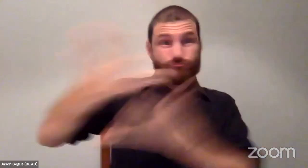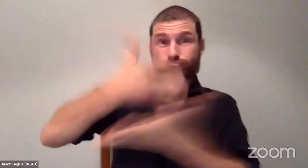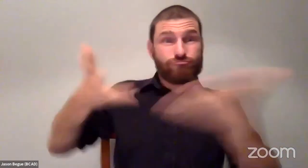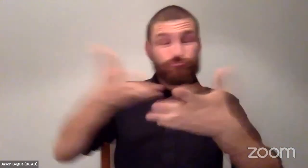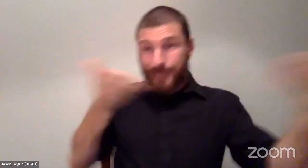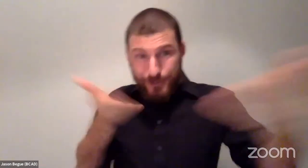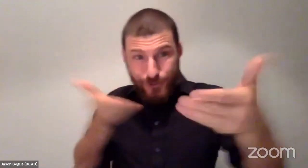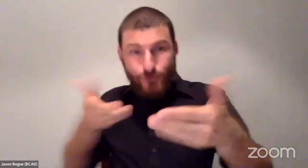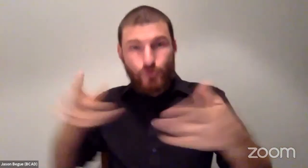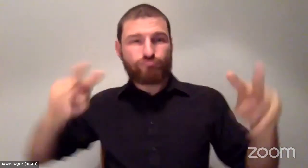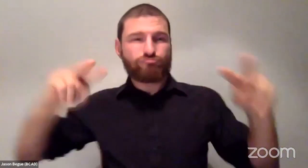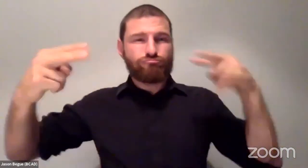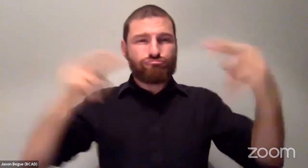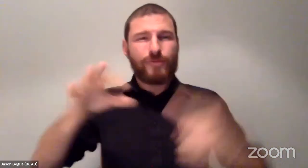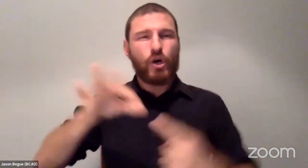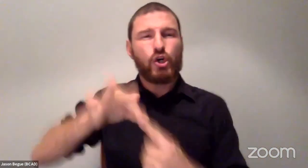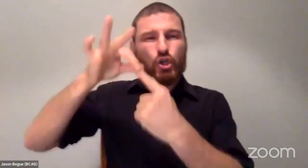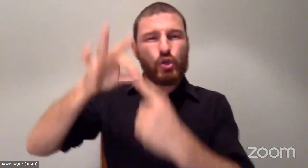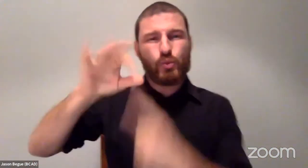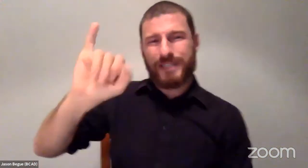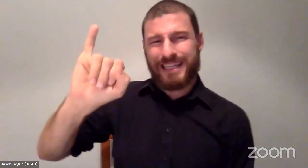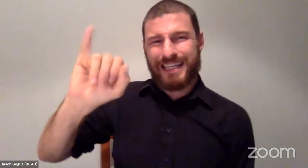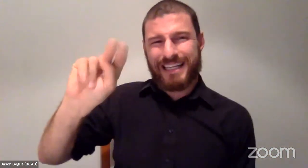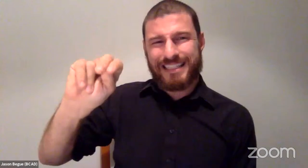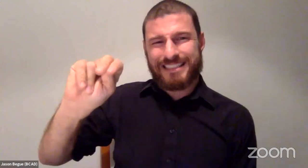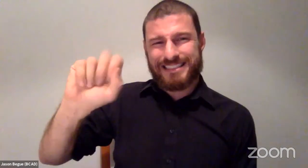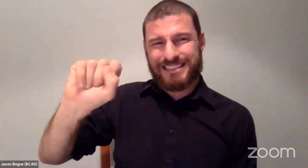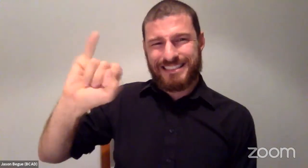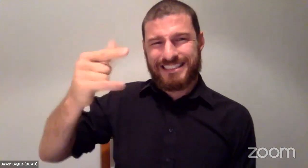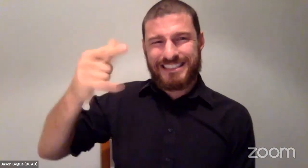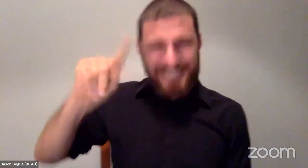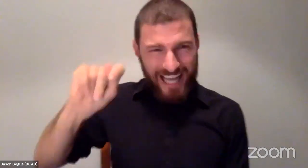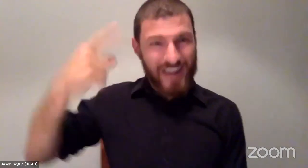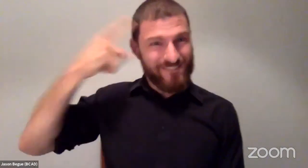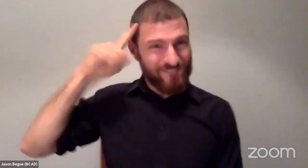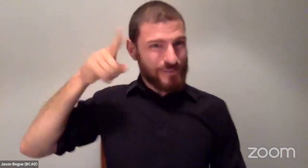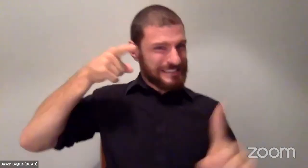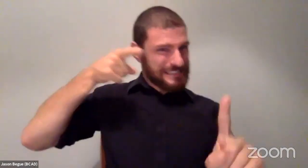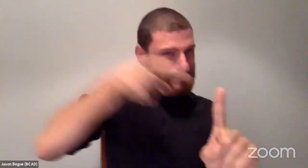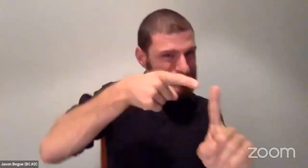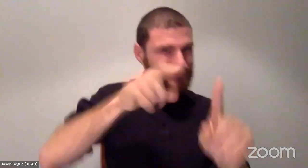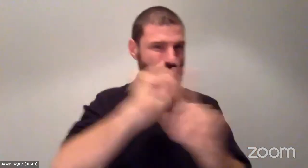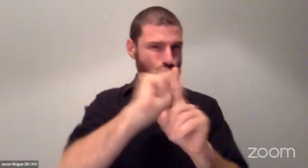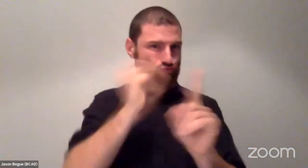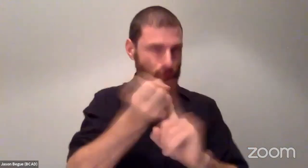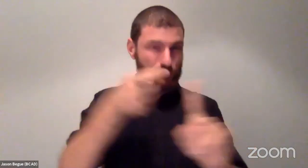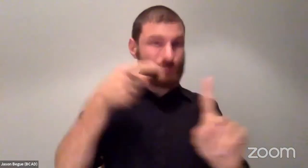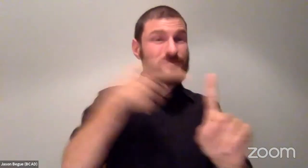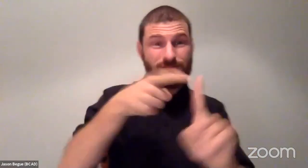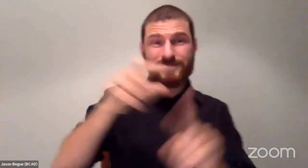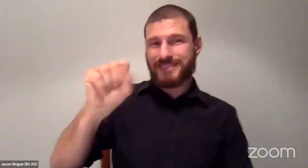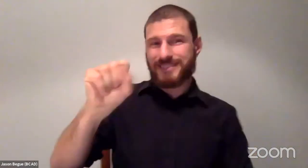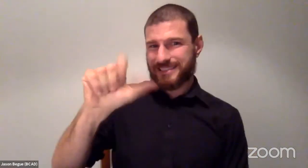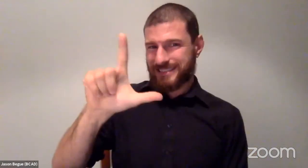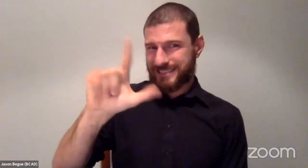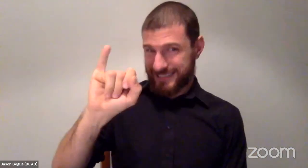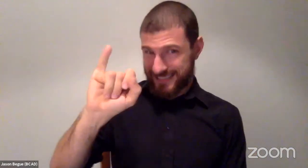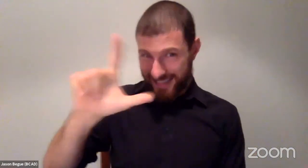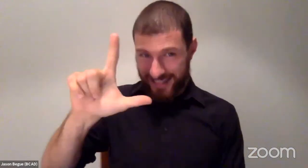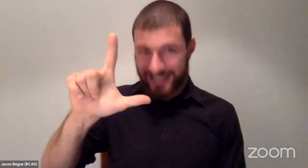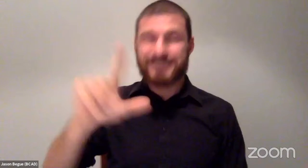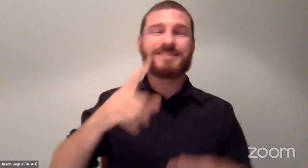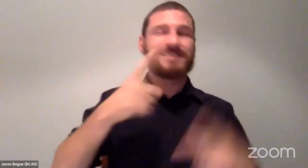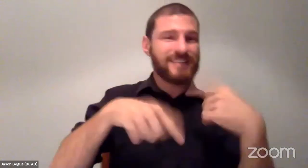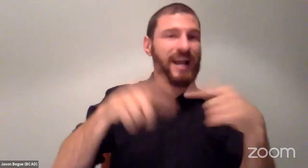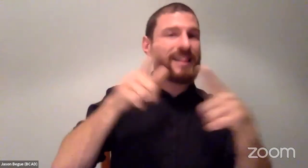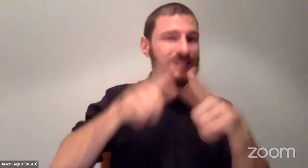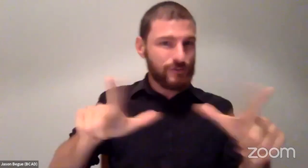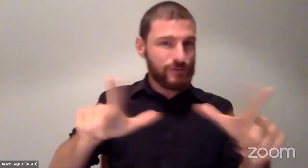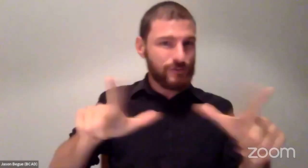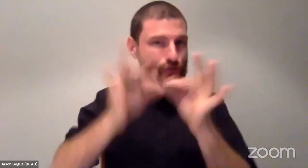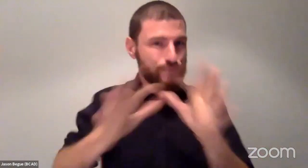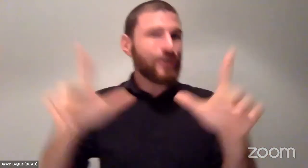our panelists, and they will be providing their unique insights specifically on the